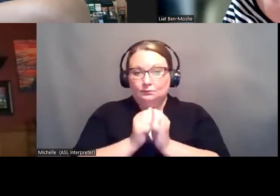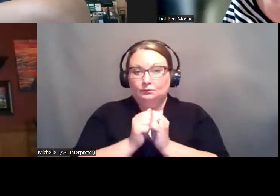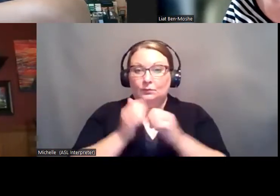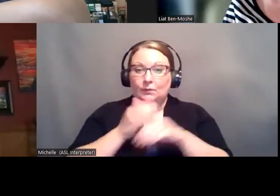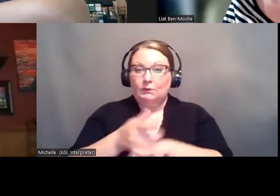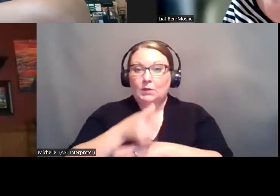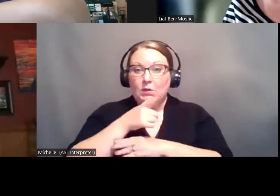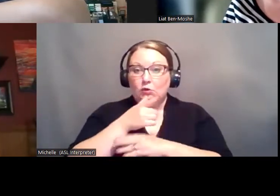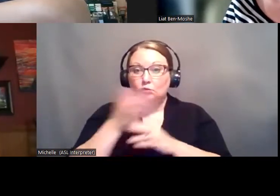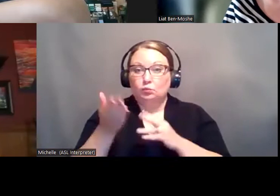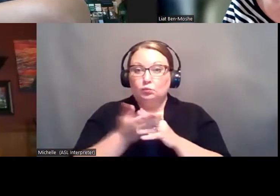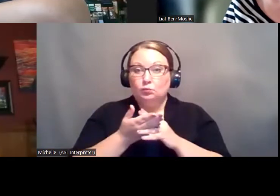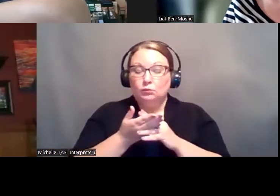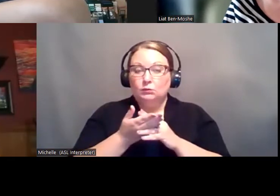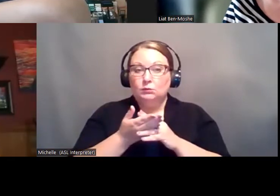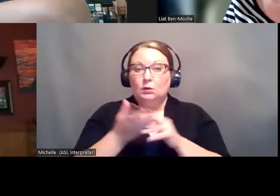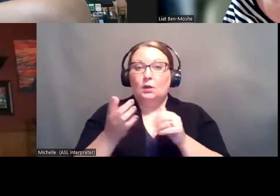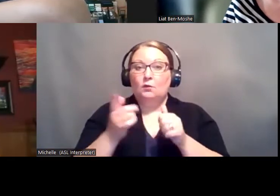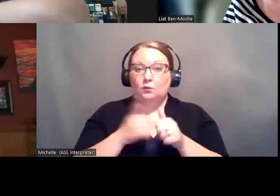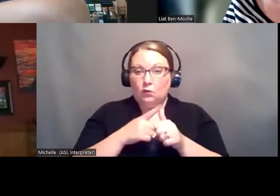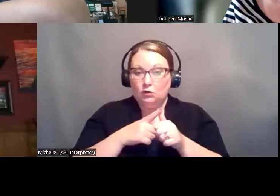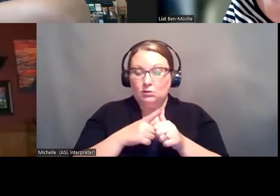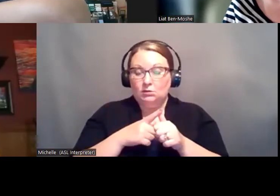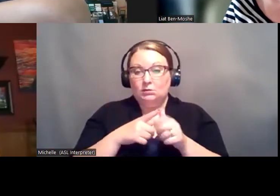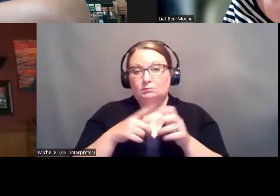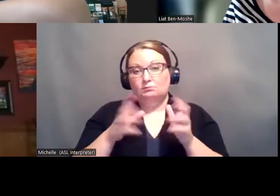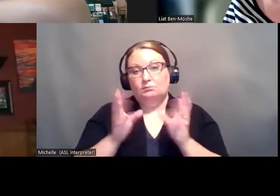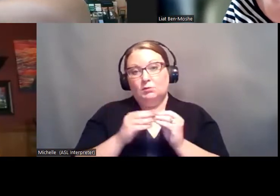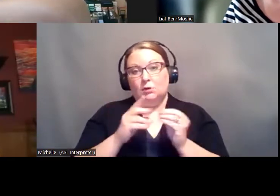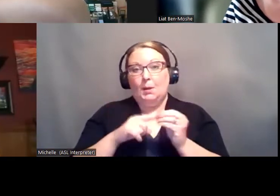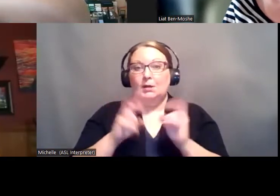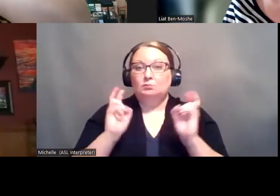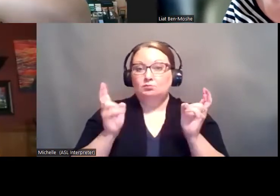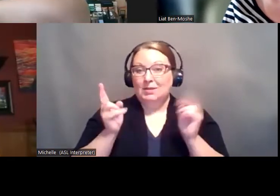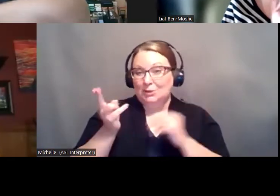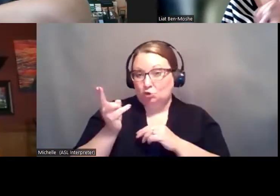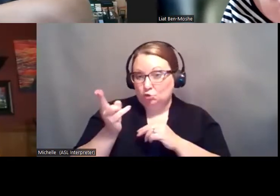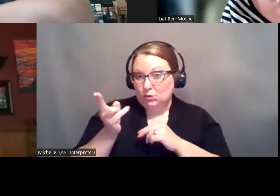for the first history session of the Symposium